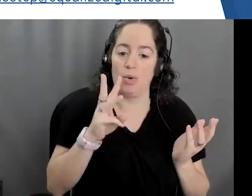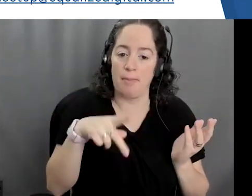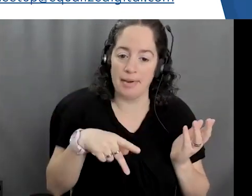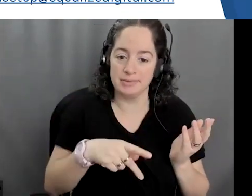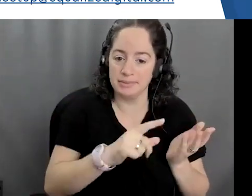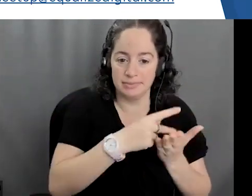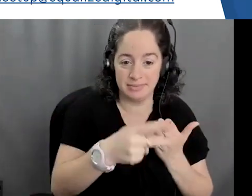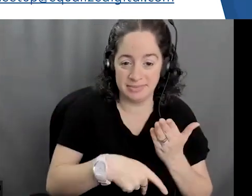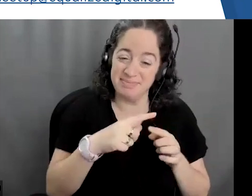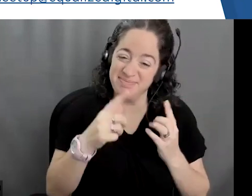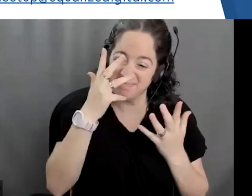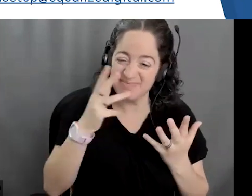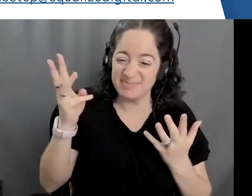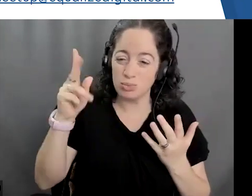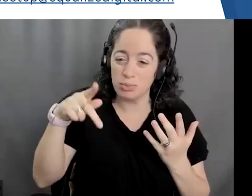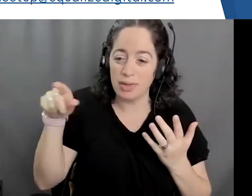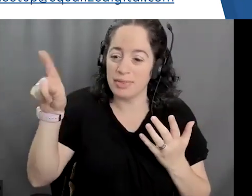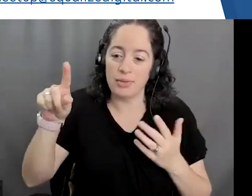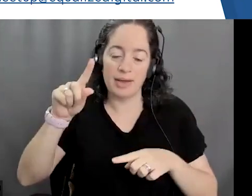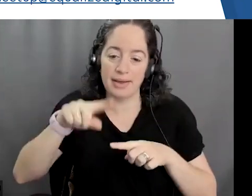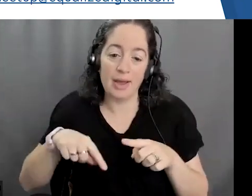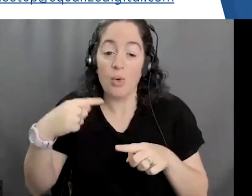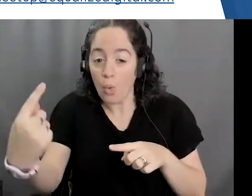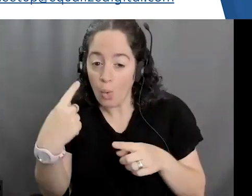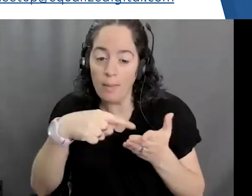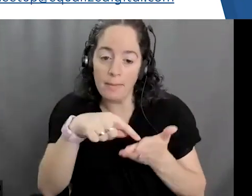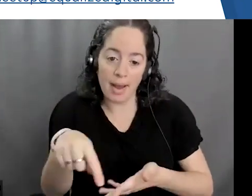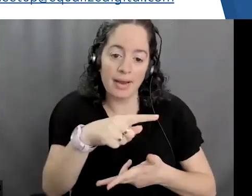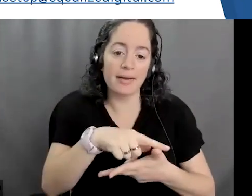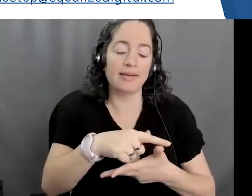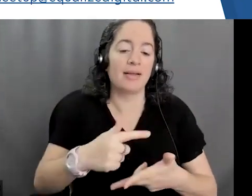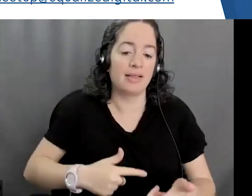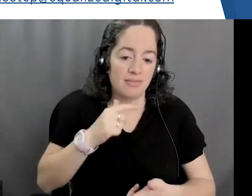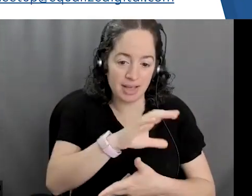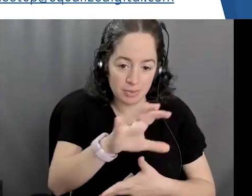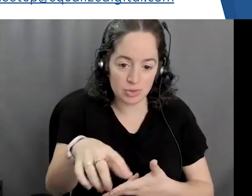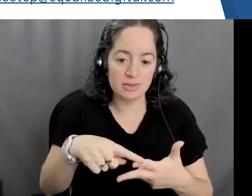to help cover the cost of live captioning, ASL, and post-event transcription.